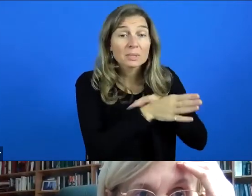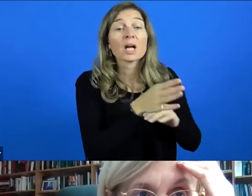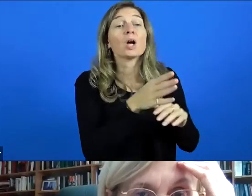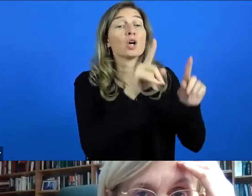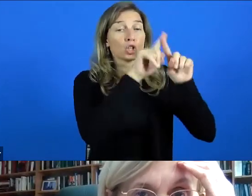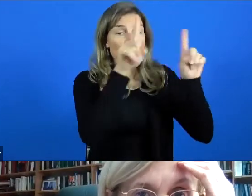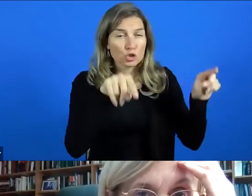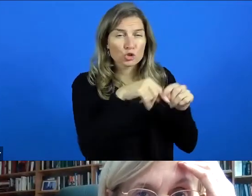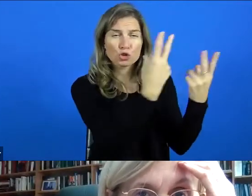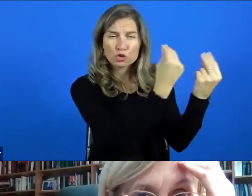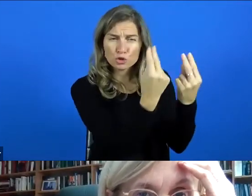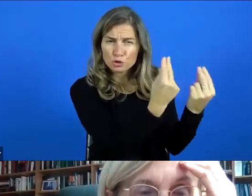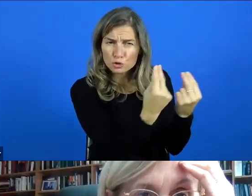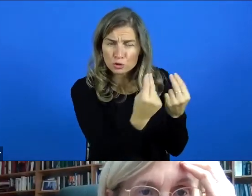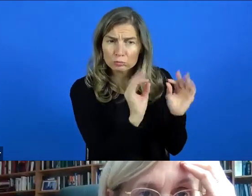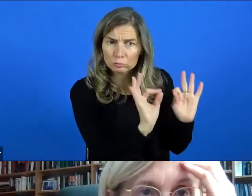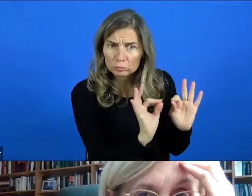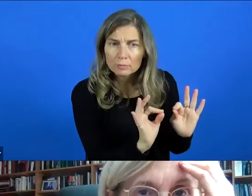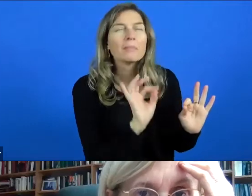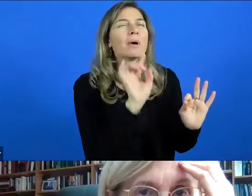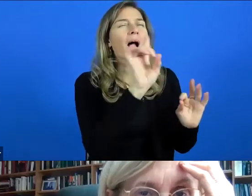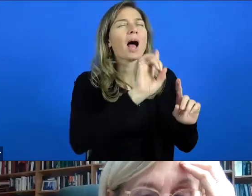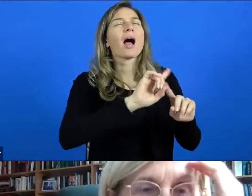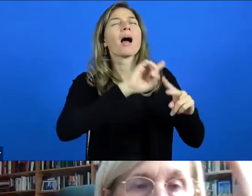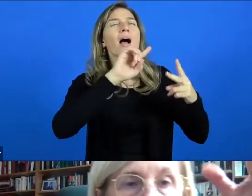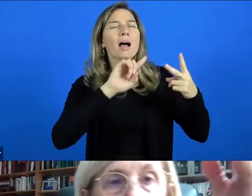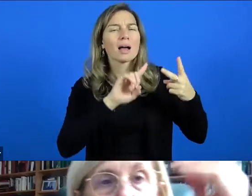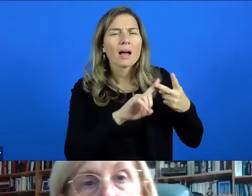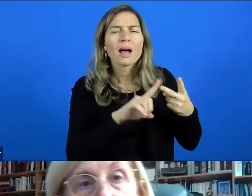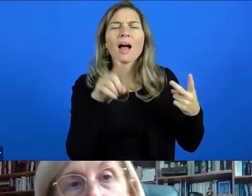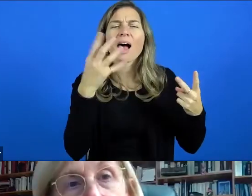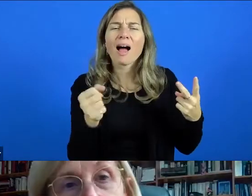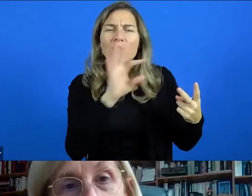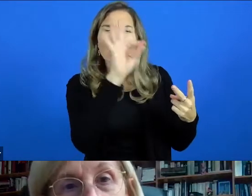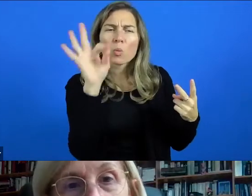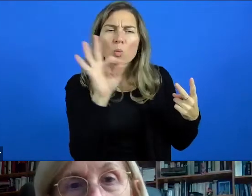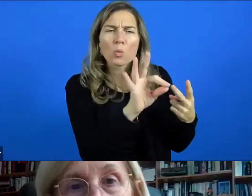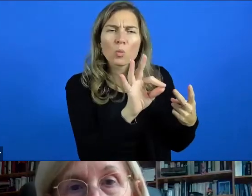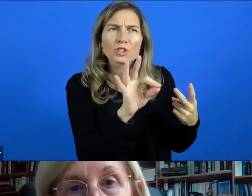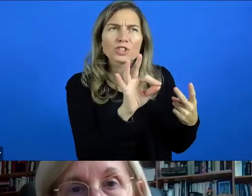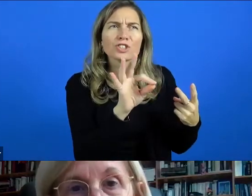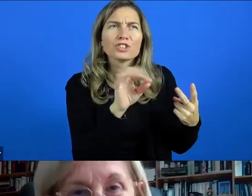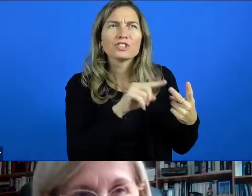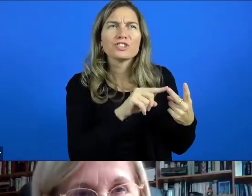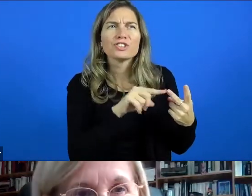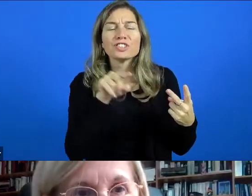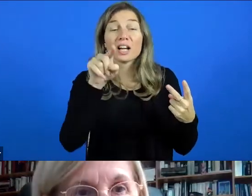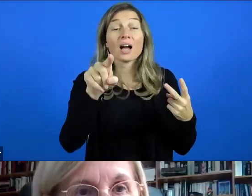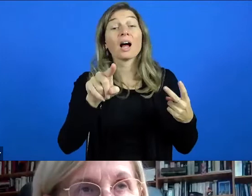Another question was: can a complaint be issued in sign language? I'm keeping our colleagues here just for a second.